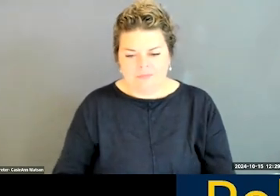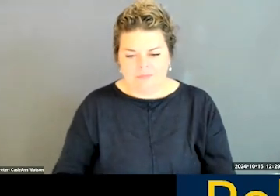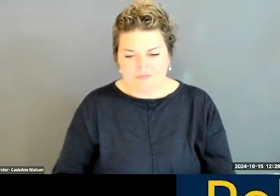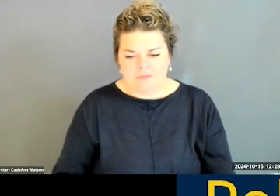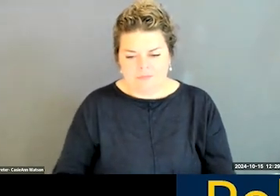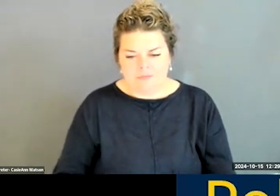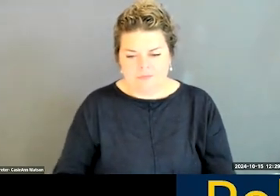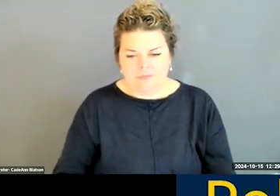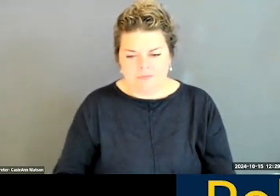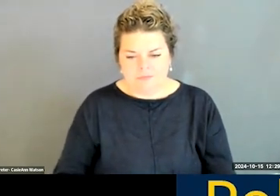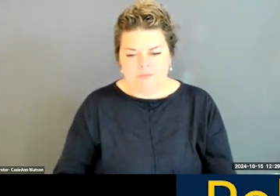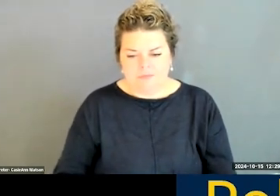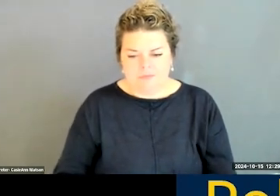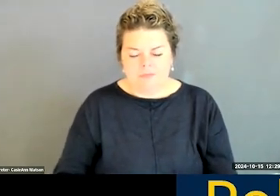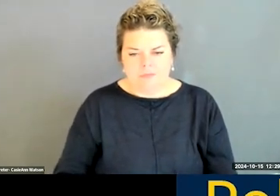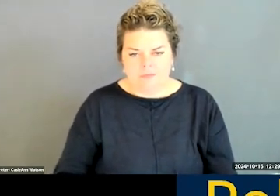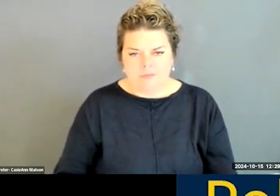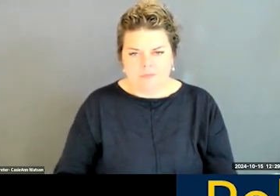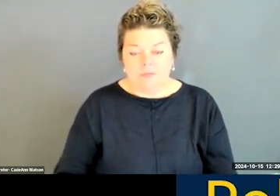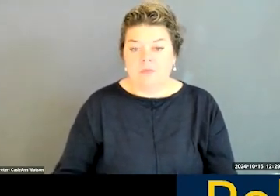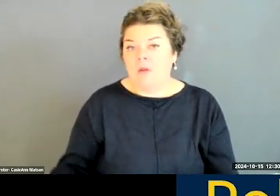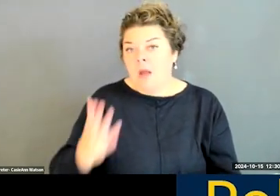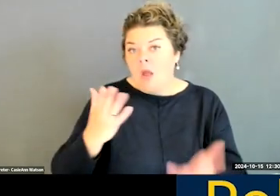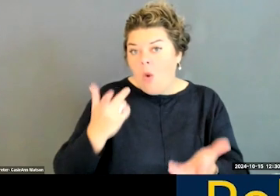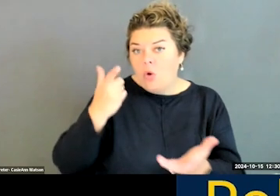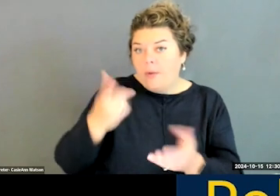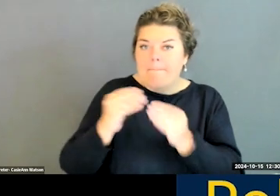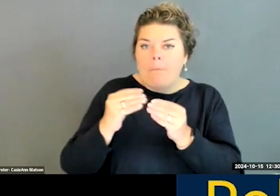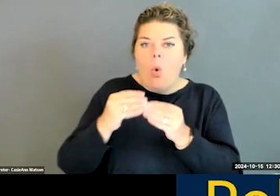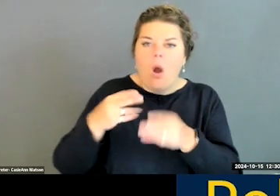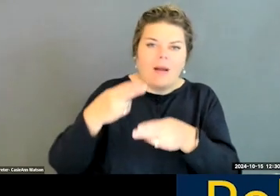You're going to communicate more effectively by being more concise, wonderful.